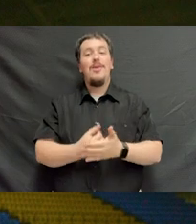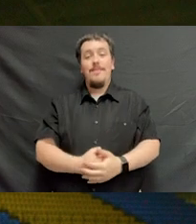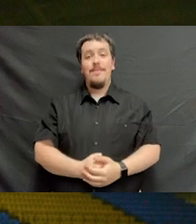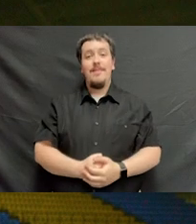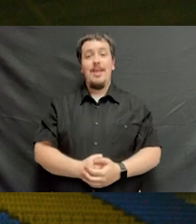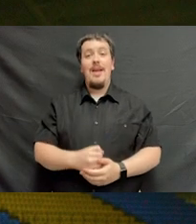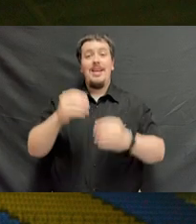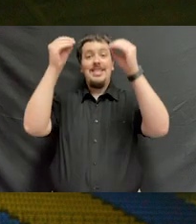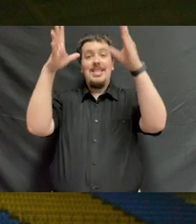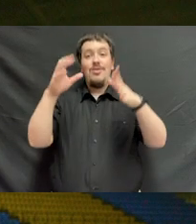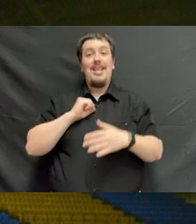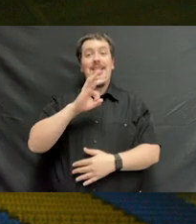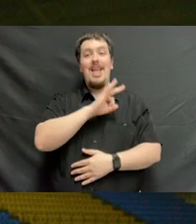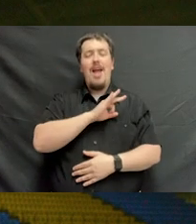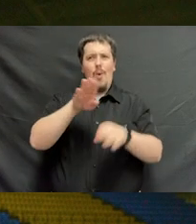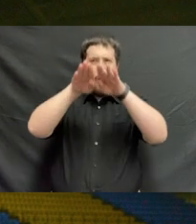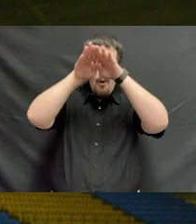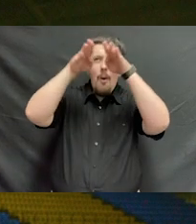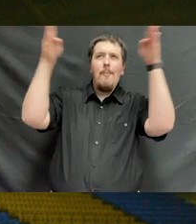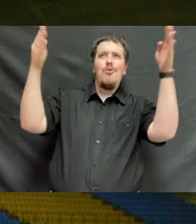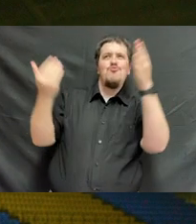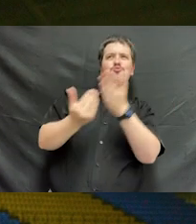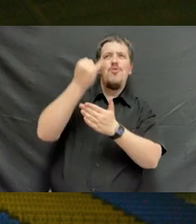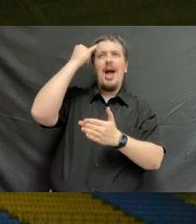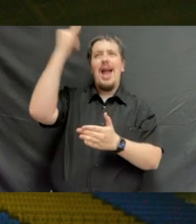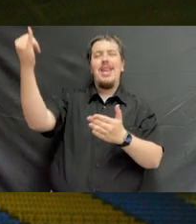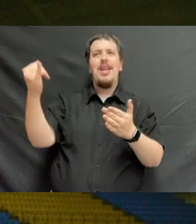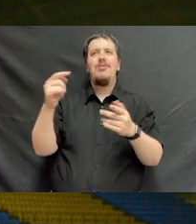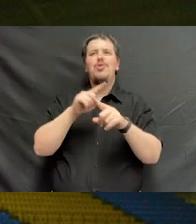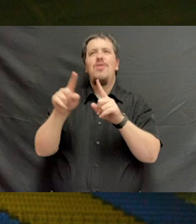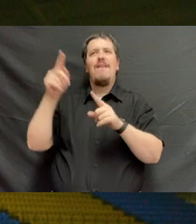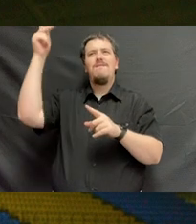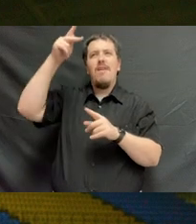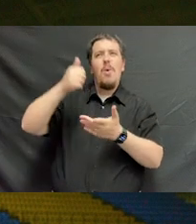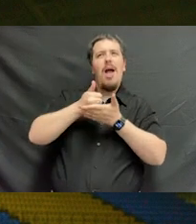Our faculty and staff have opened your mind to new ideas and philosophies that will serve you well